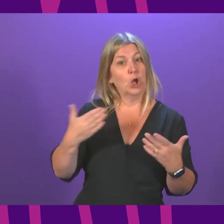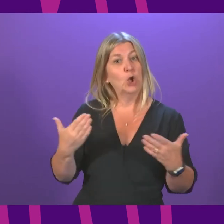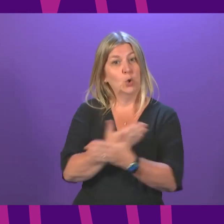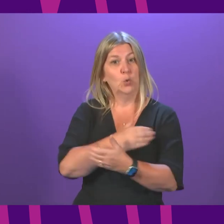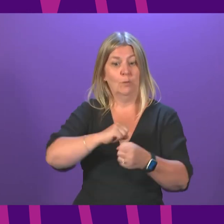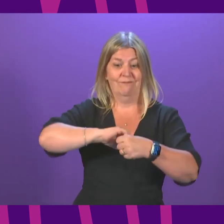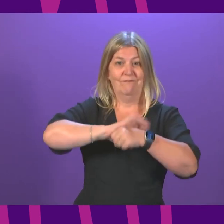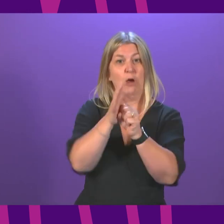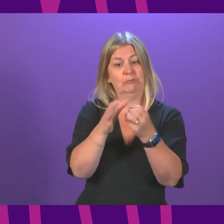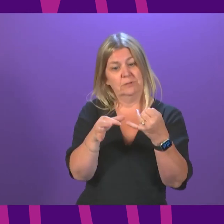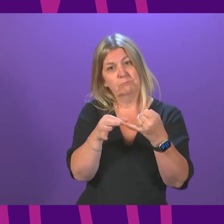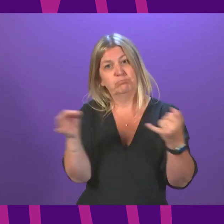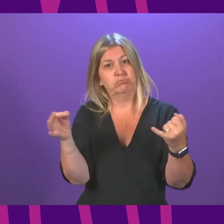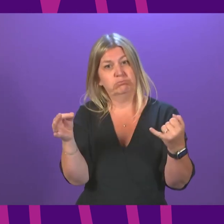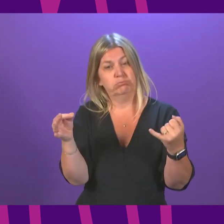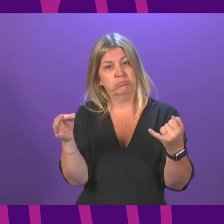to taking on the whips.